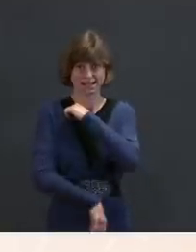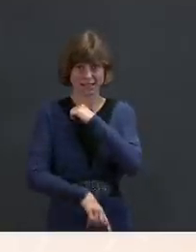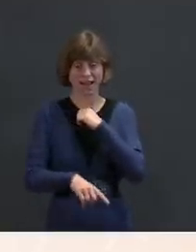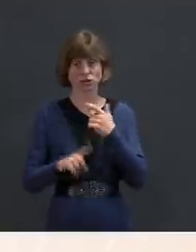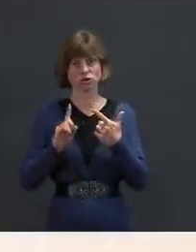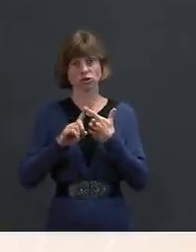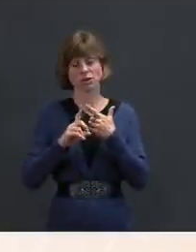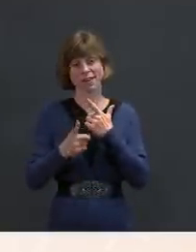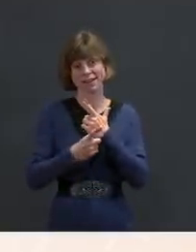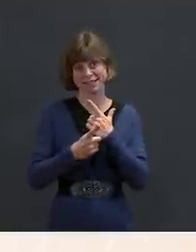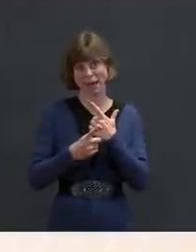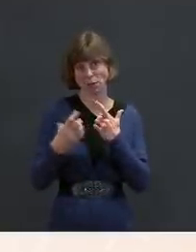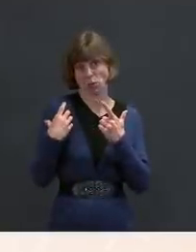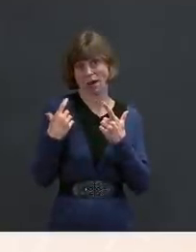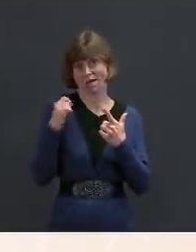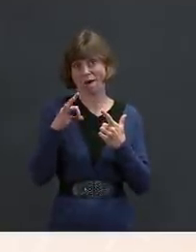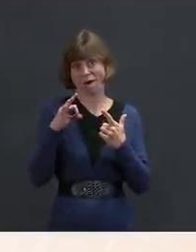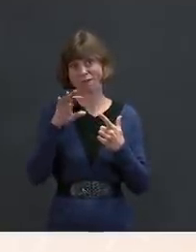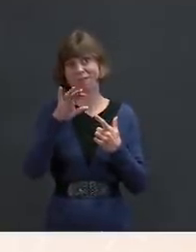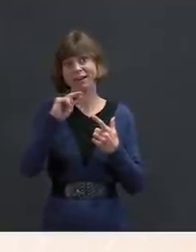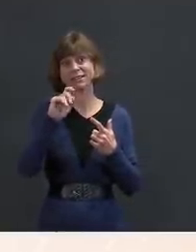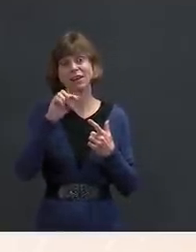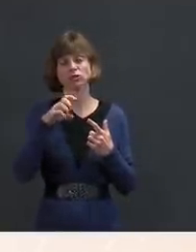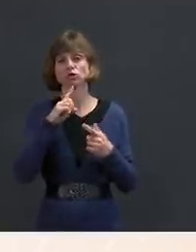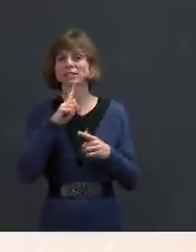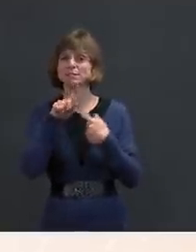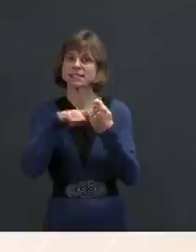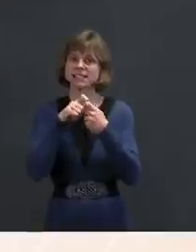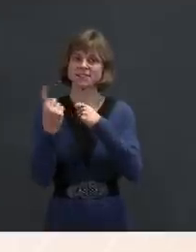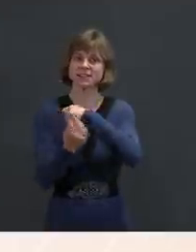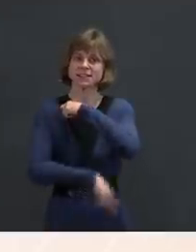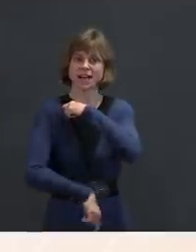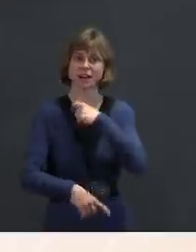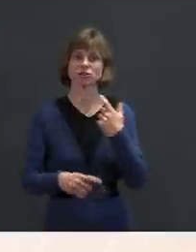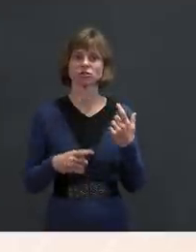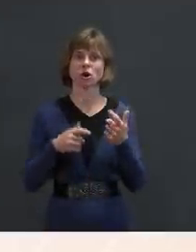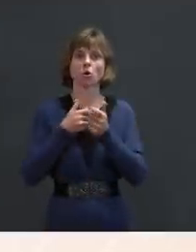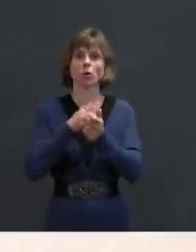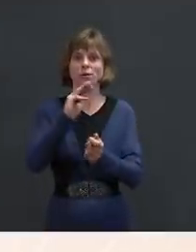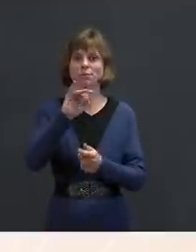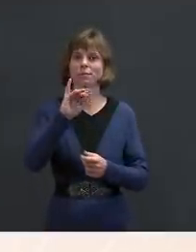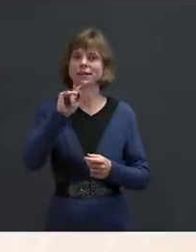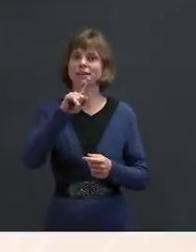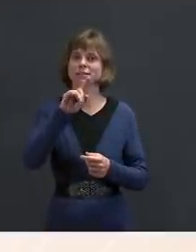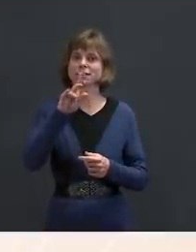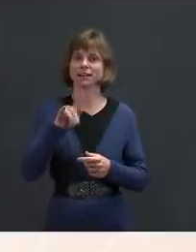that specifically sanctioned, under the Magnitsky Act, the entire Rapid Intervention Force,